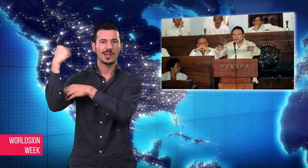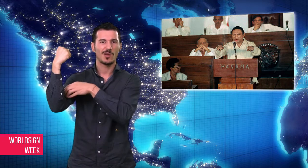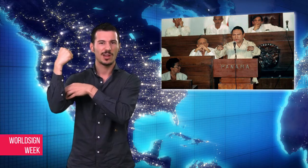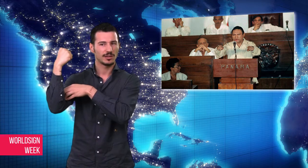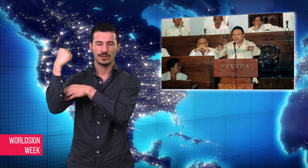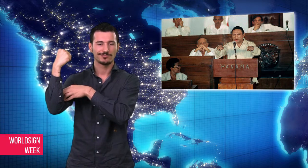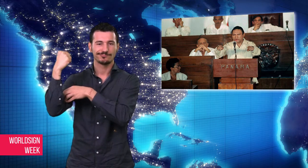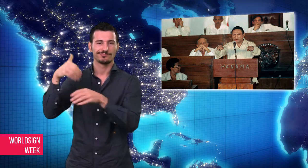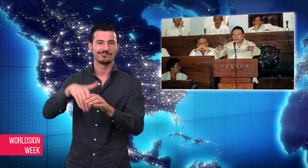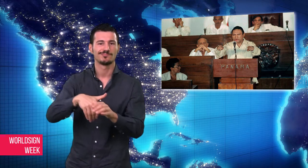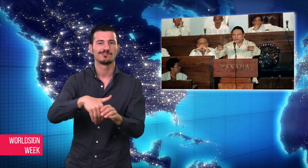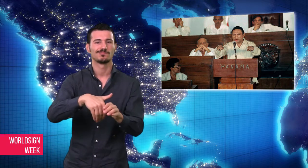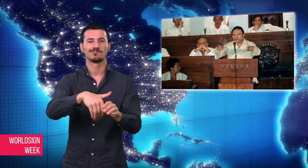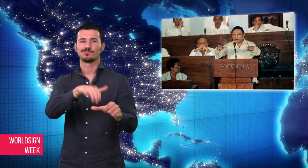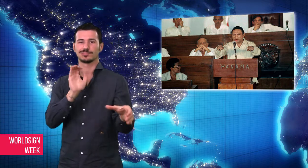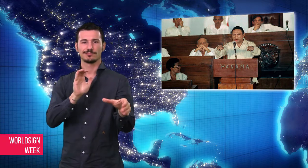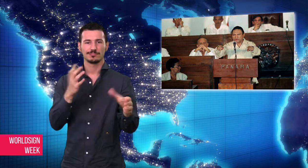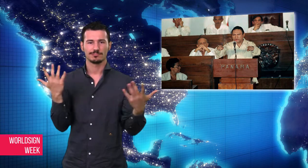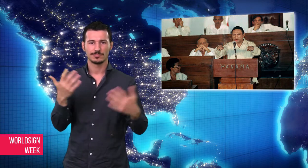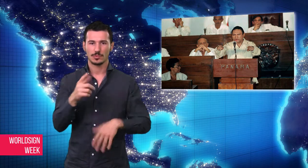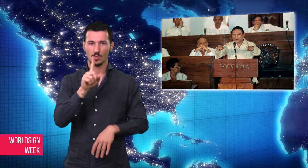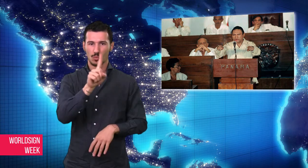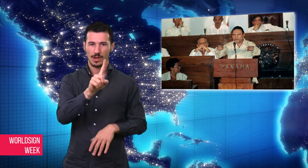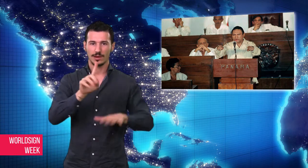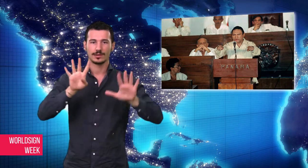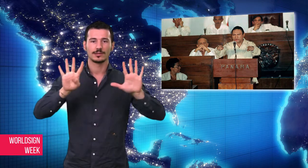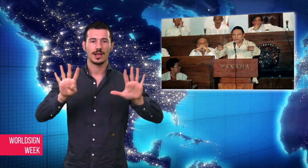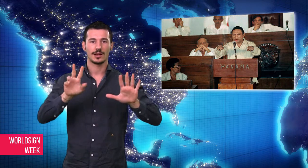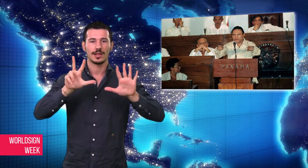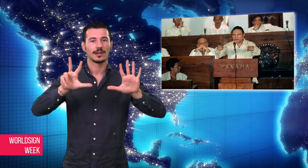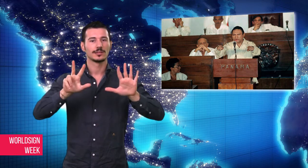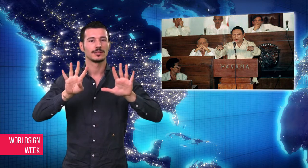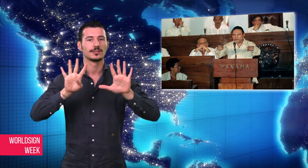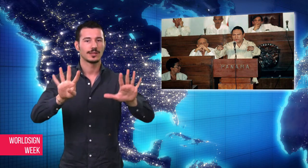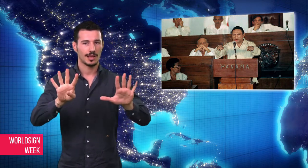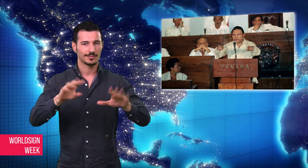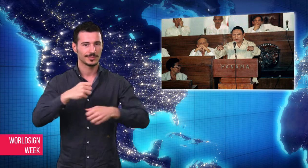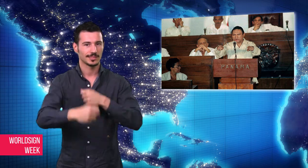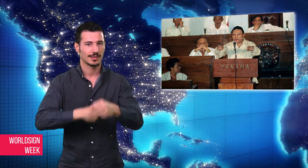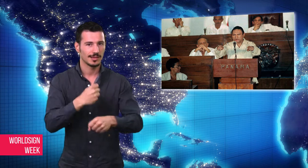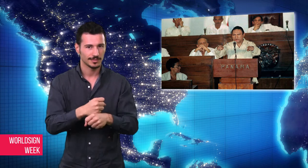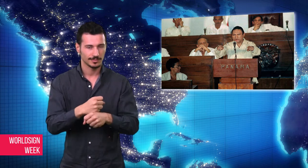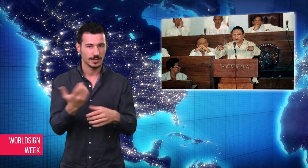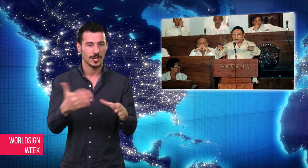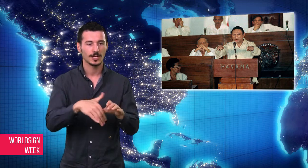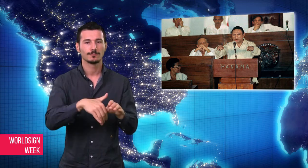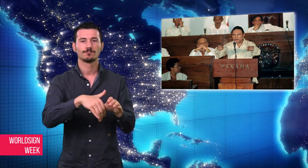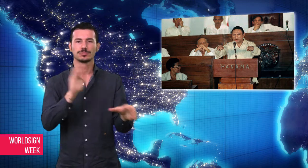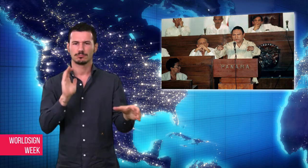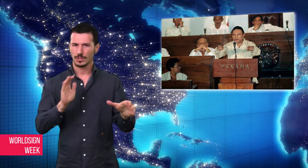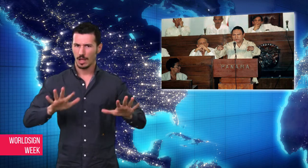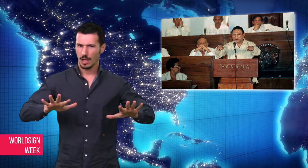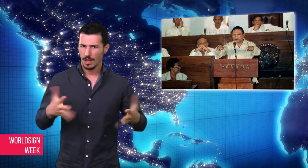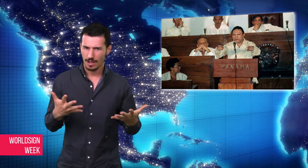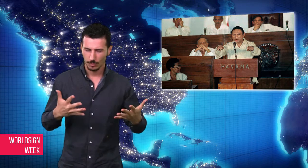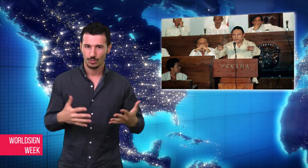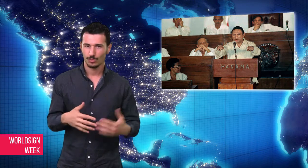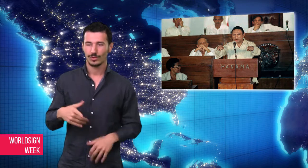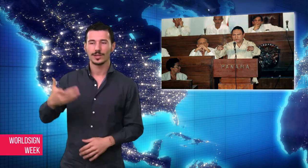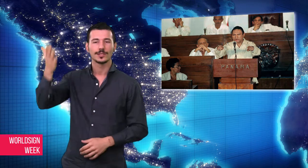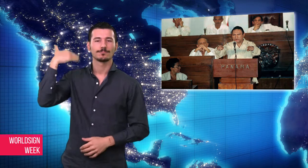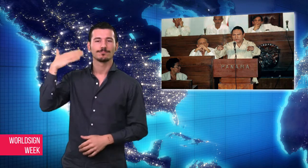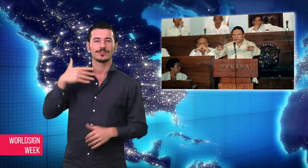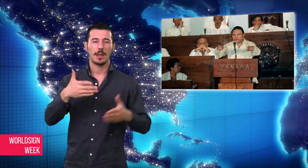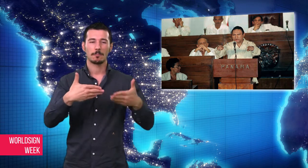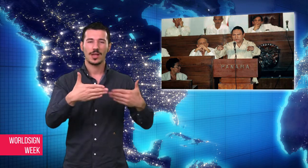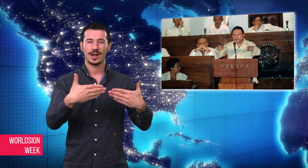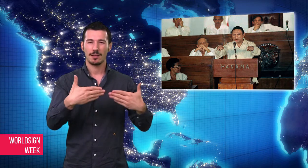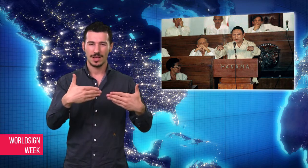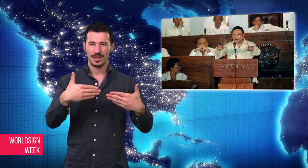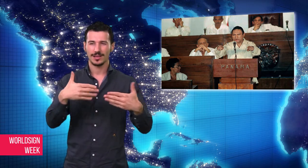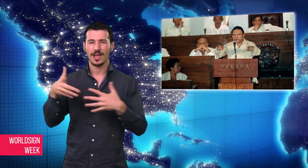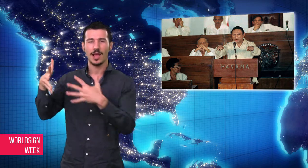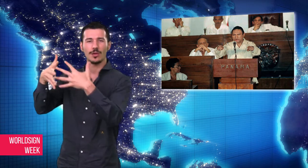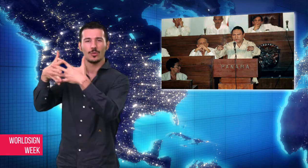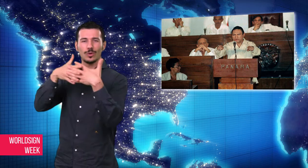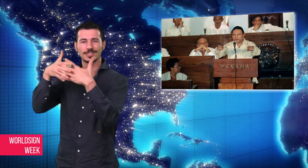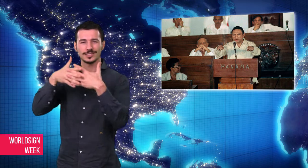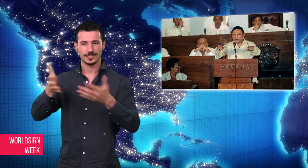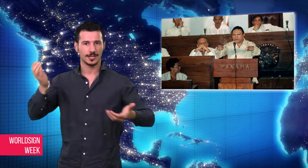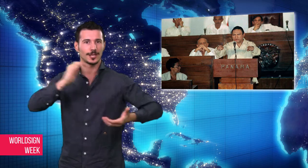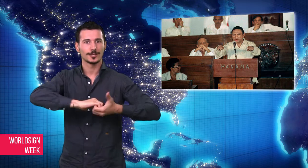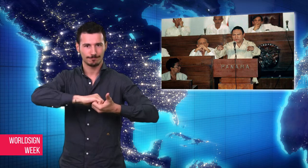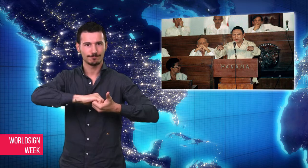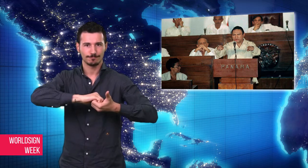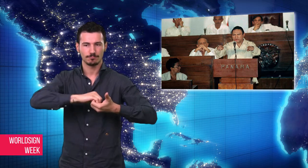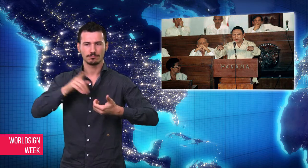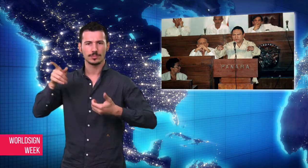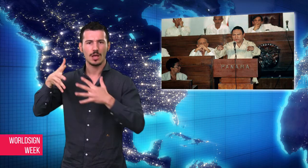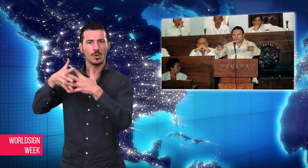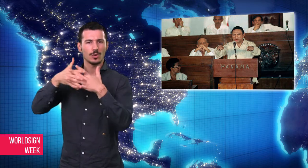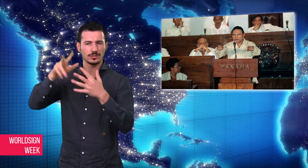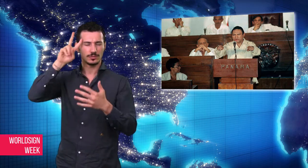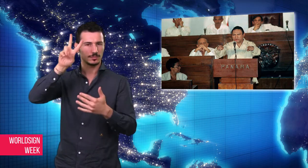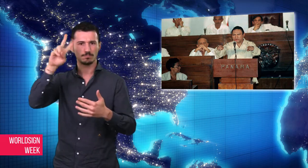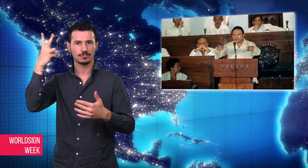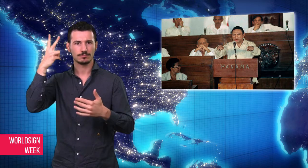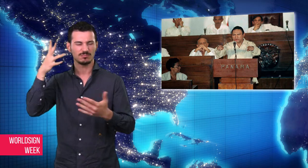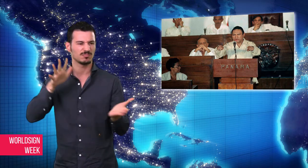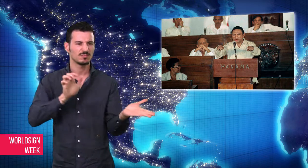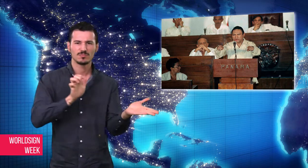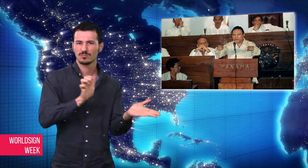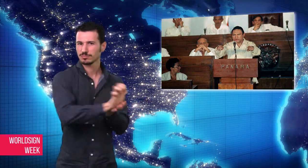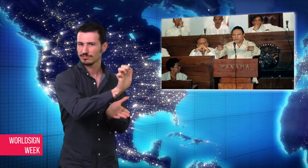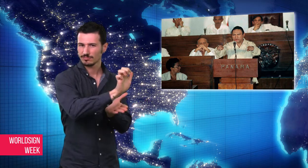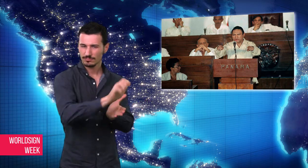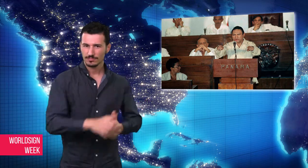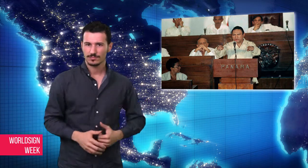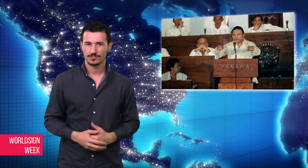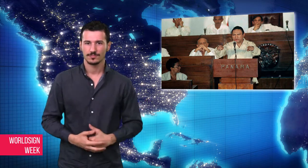ally, the U.S., who invaded Panama.